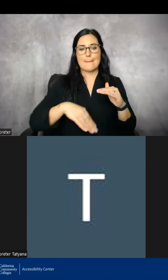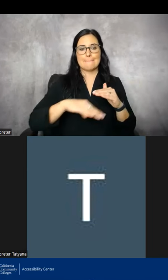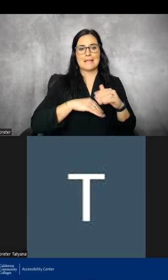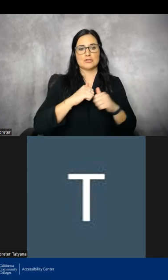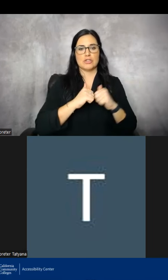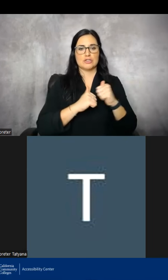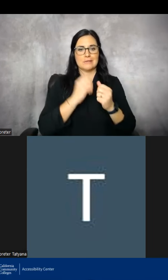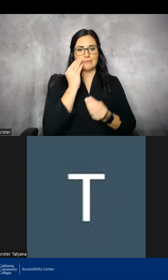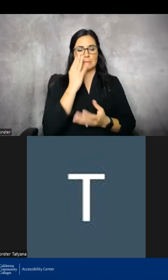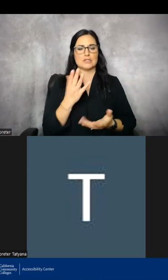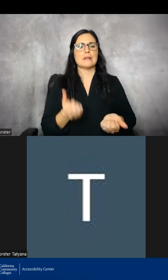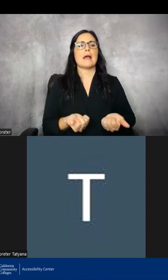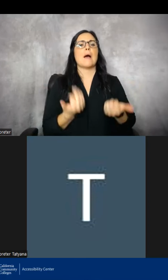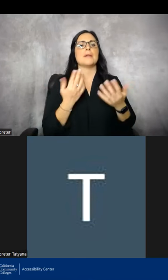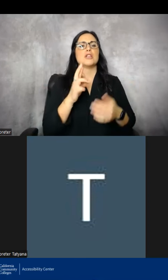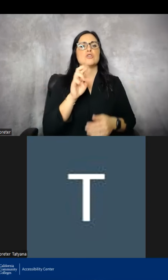as how many rows and how many columns.